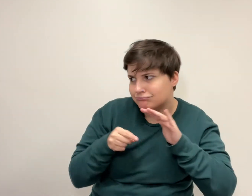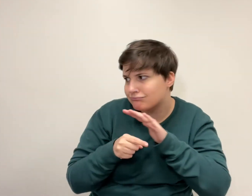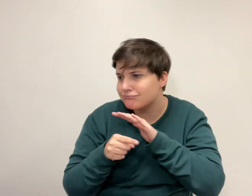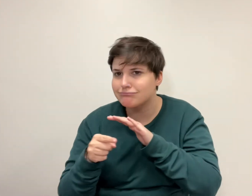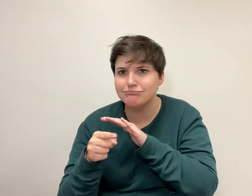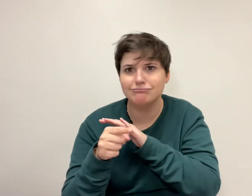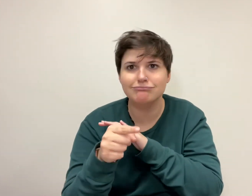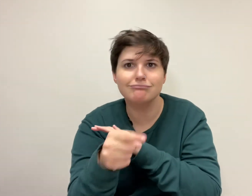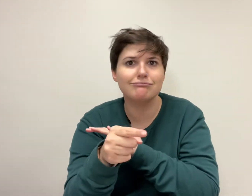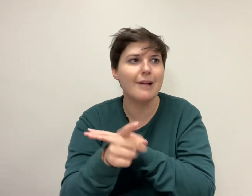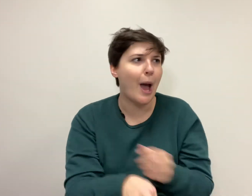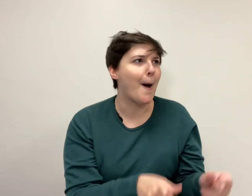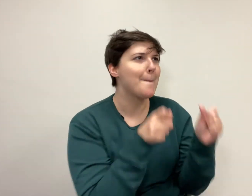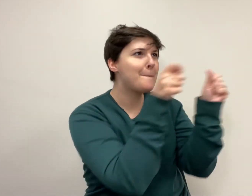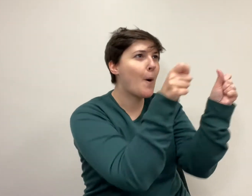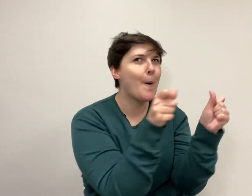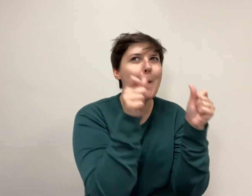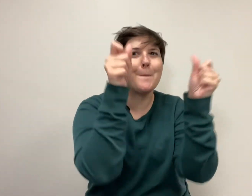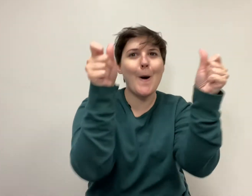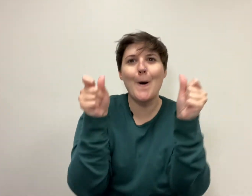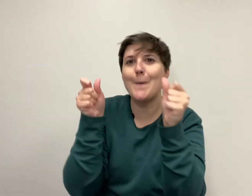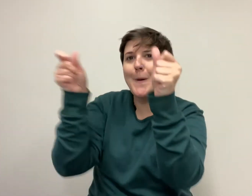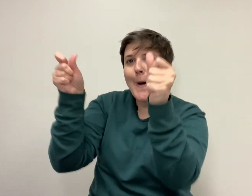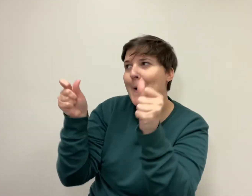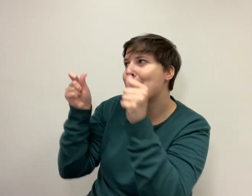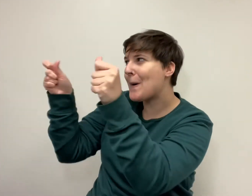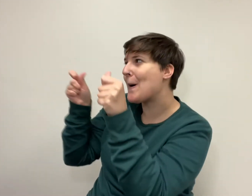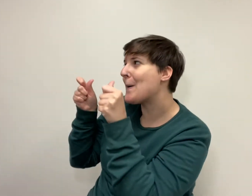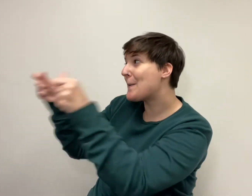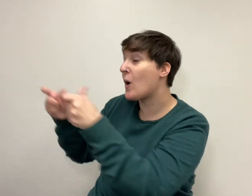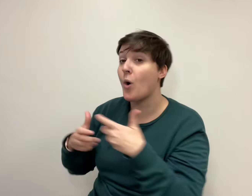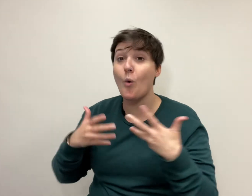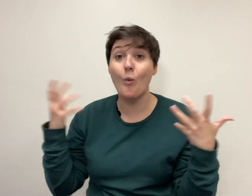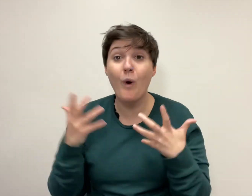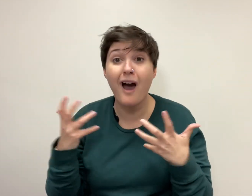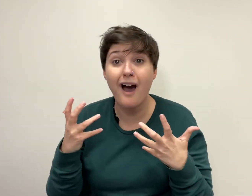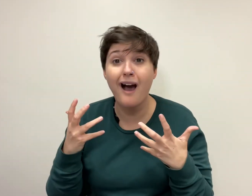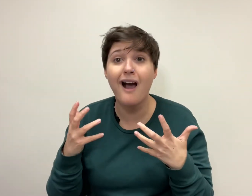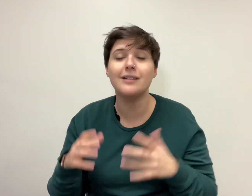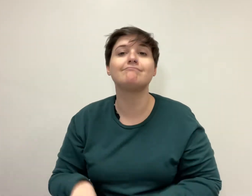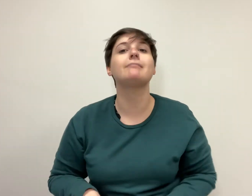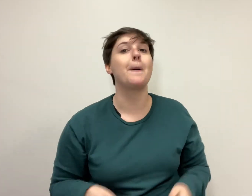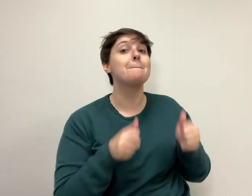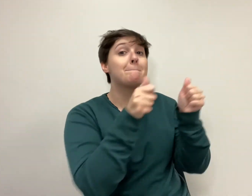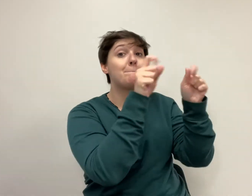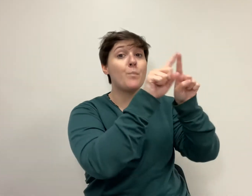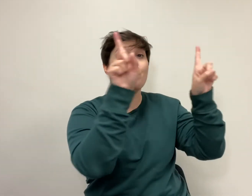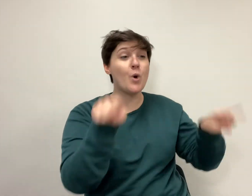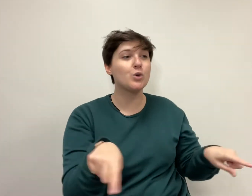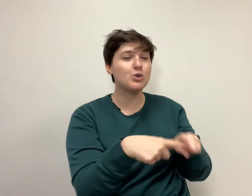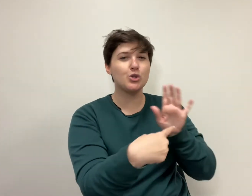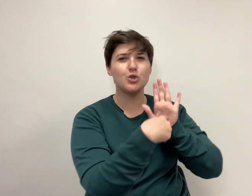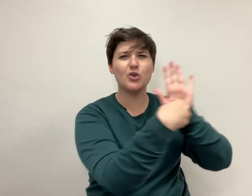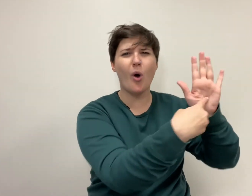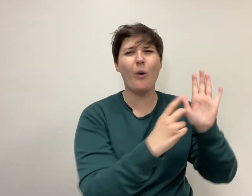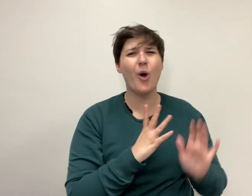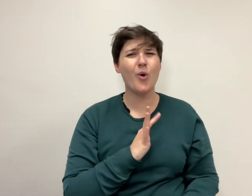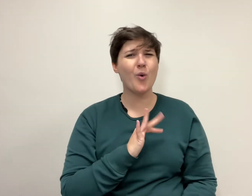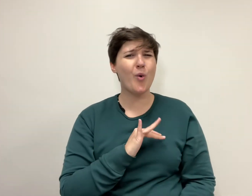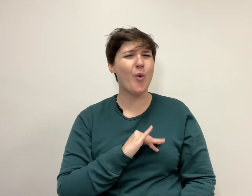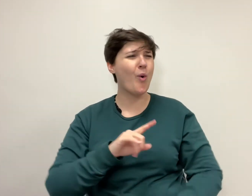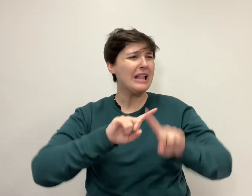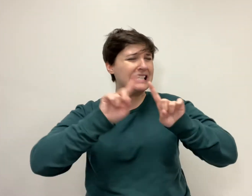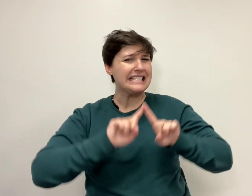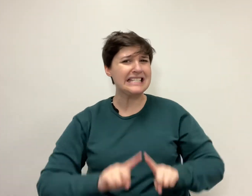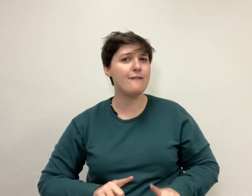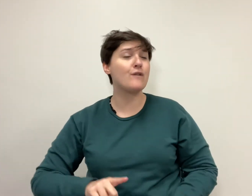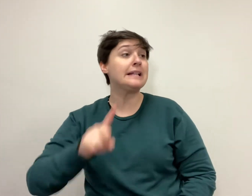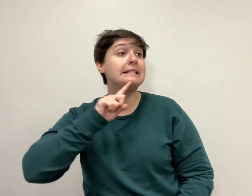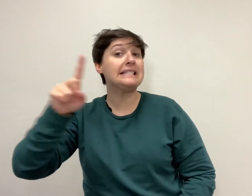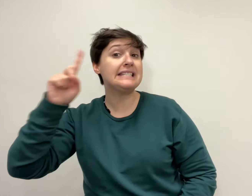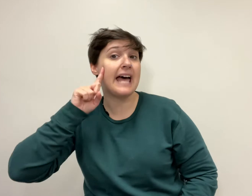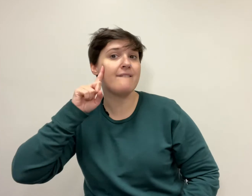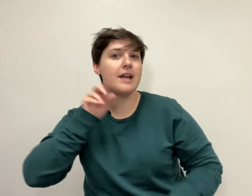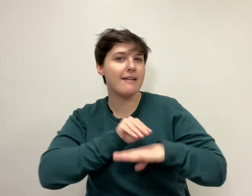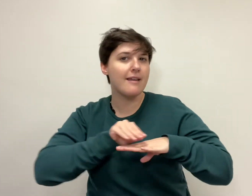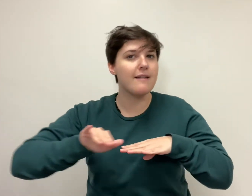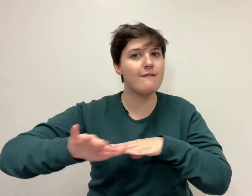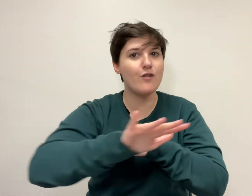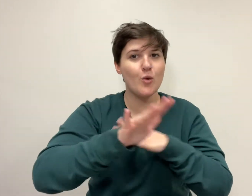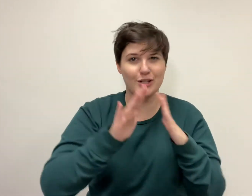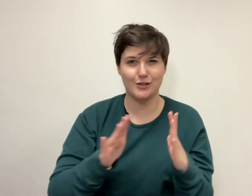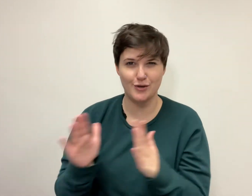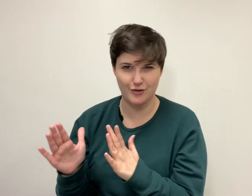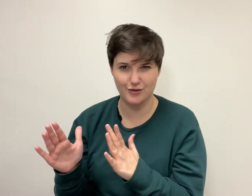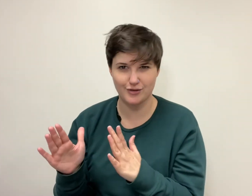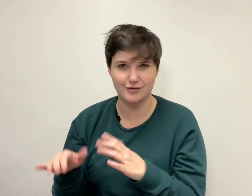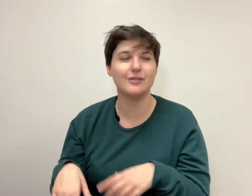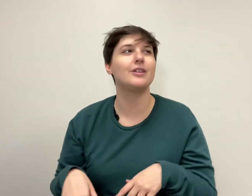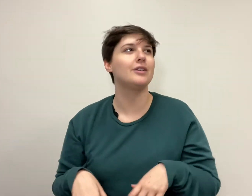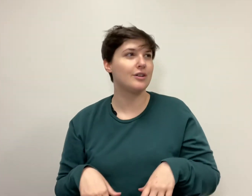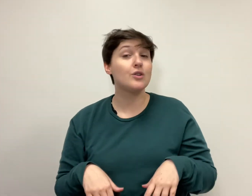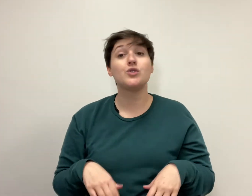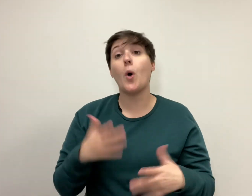I have gone in and posted up a whole bunch of posters that show cool different Deaf influencers.